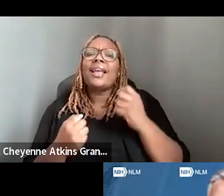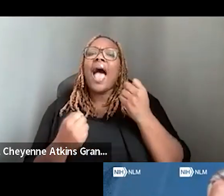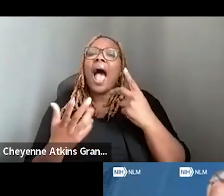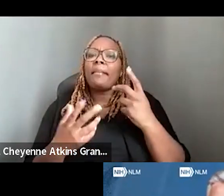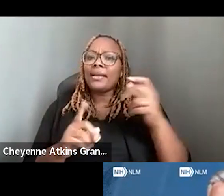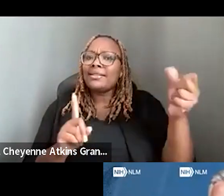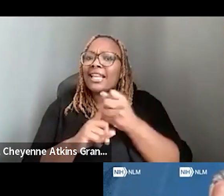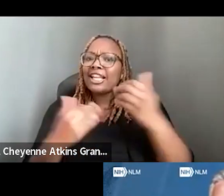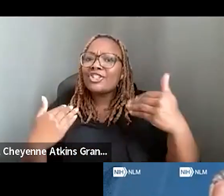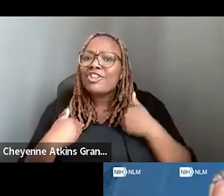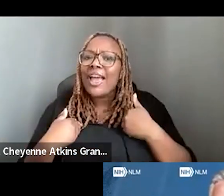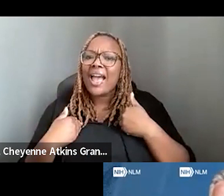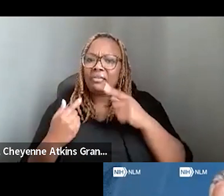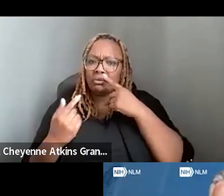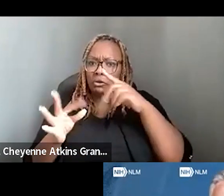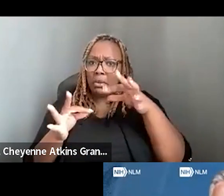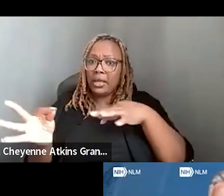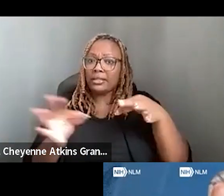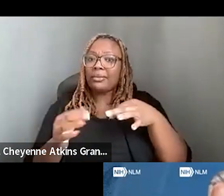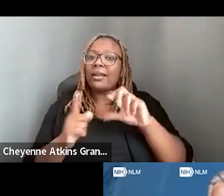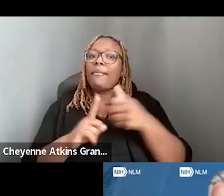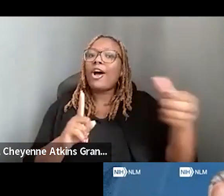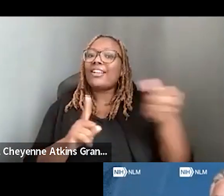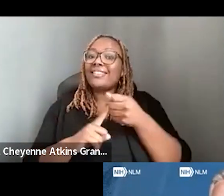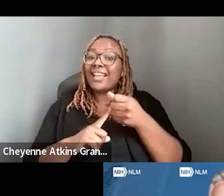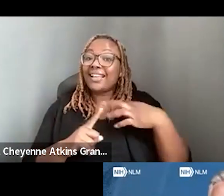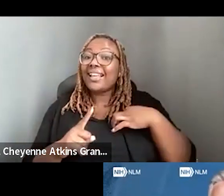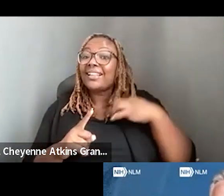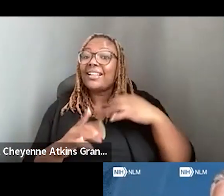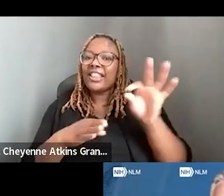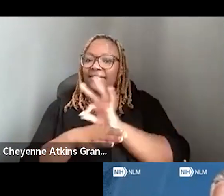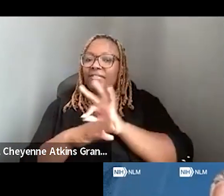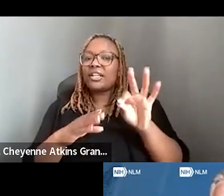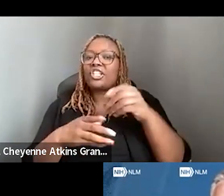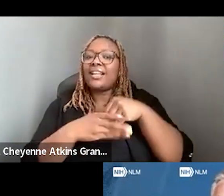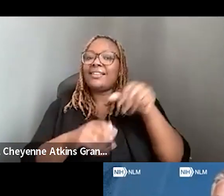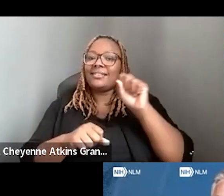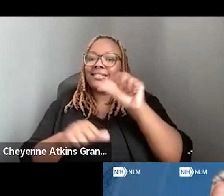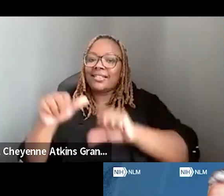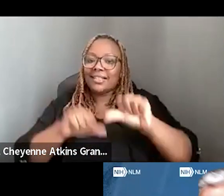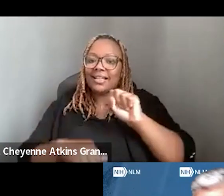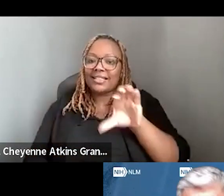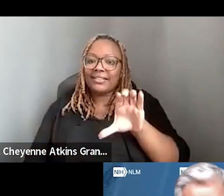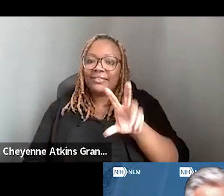So can -- can you talk a little bit more about the -- the delegate function in SciENcv? Bart Trawick: Yeah. Absolutely.